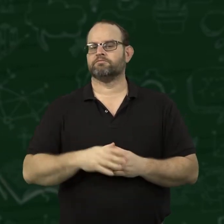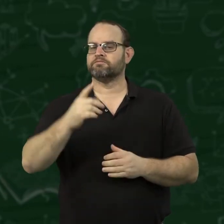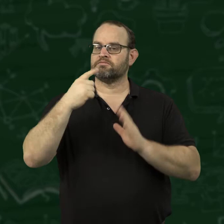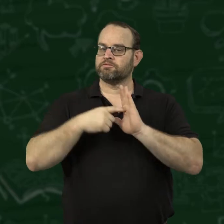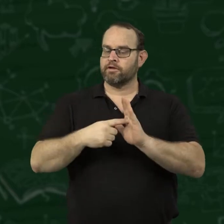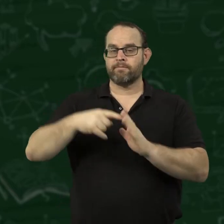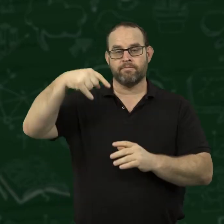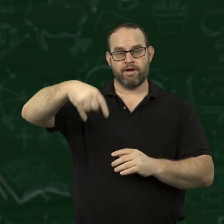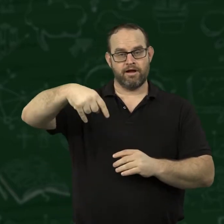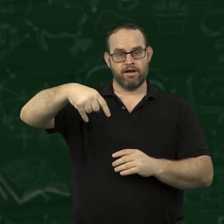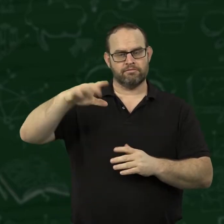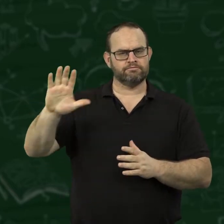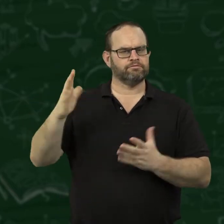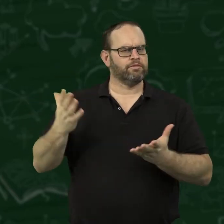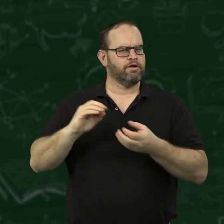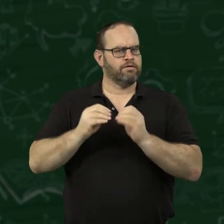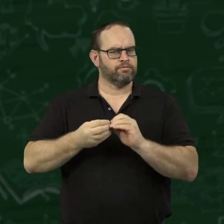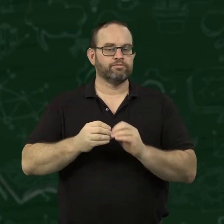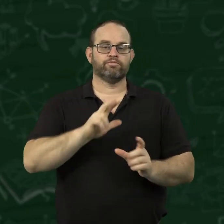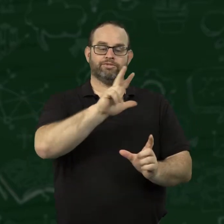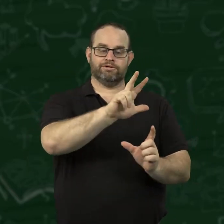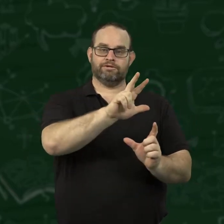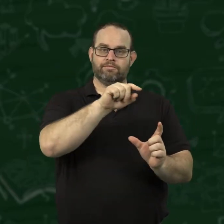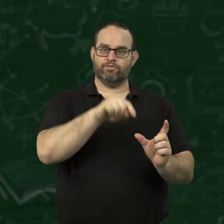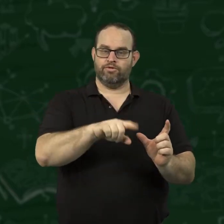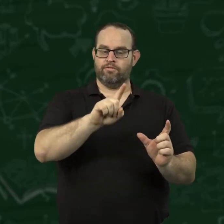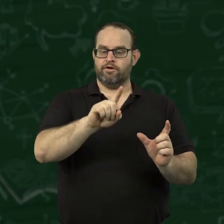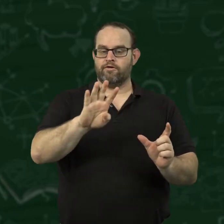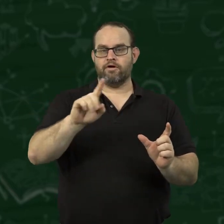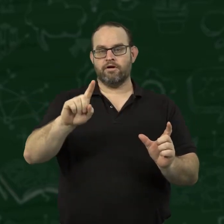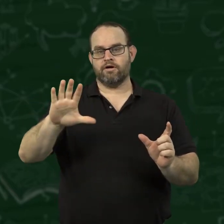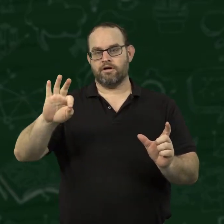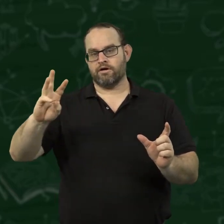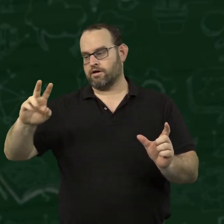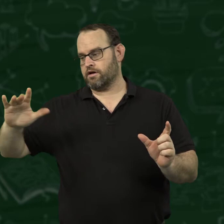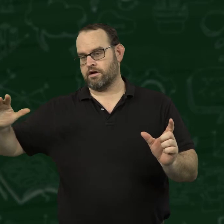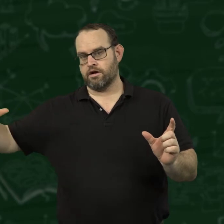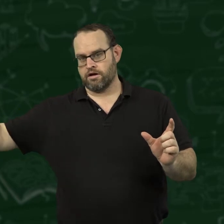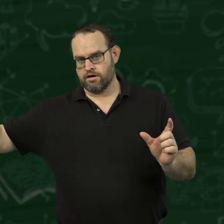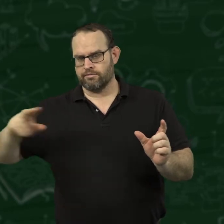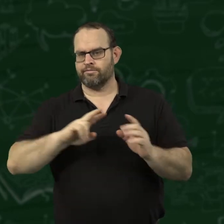Let’s use the number for pi (𝝅), 3.1415926…